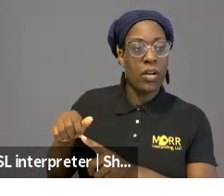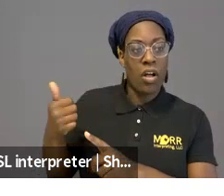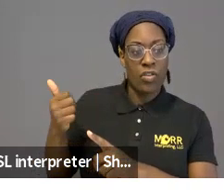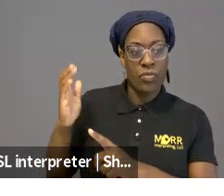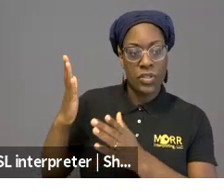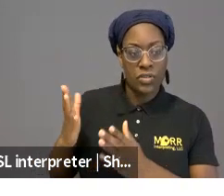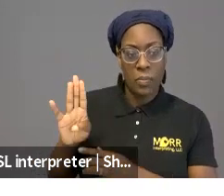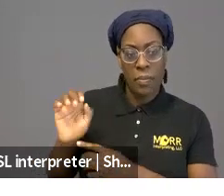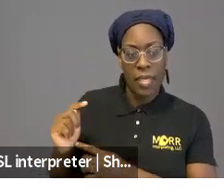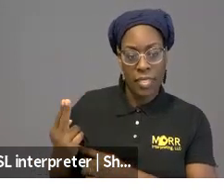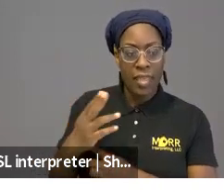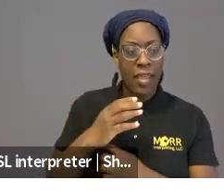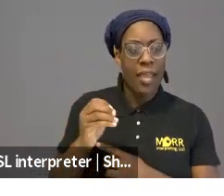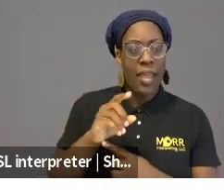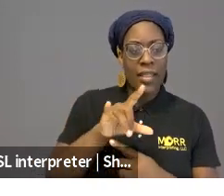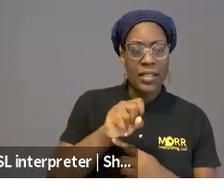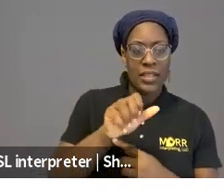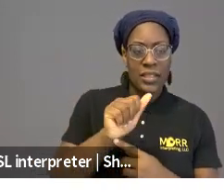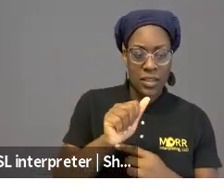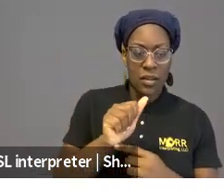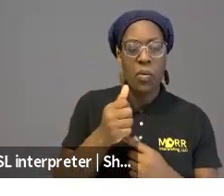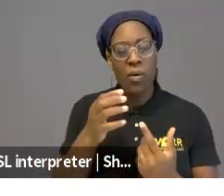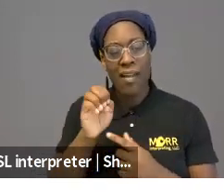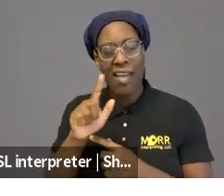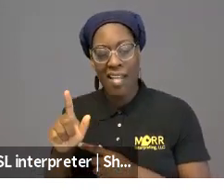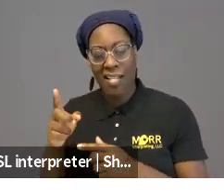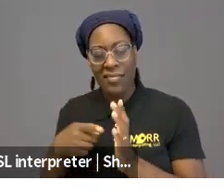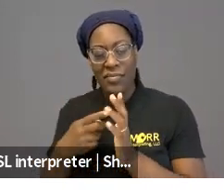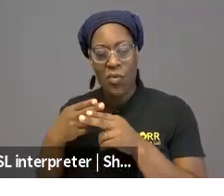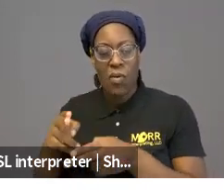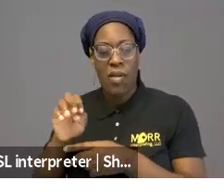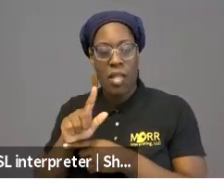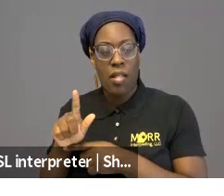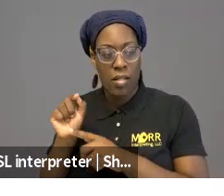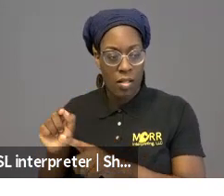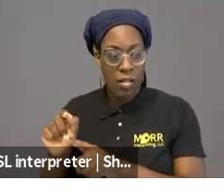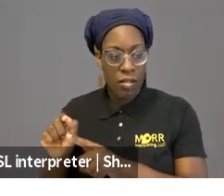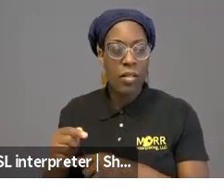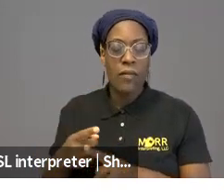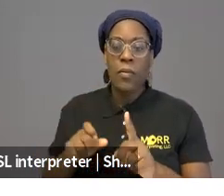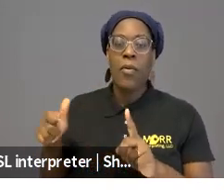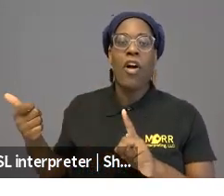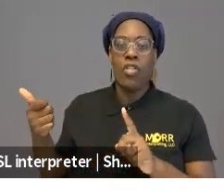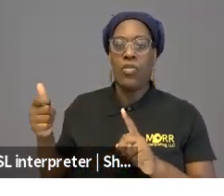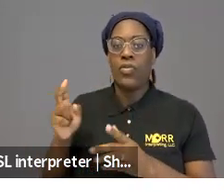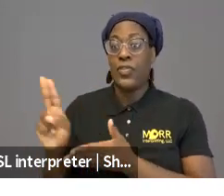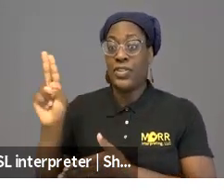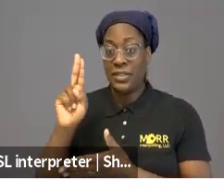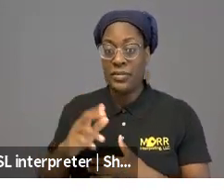the Old Dominion University ePortfolio Studio. Just to give a brief overview of our presentation,